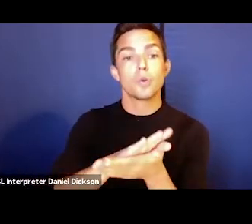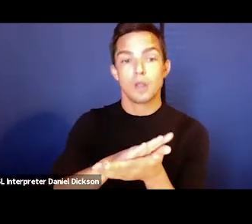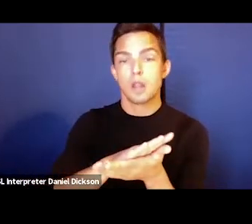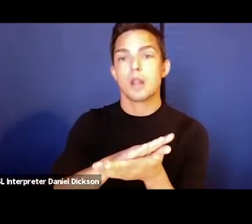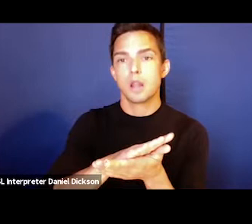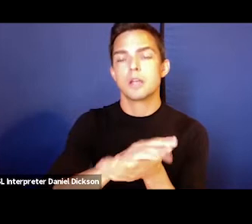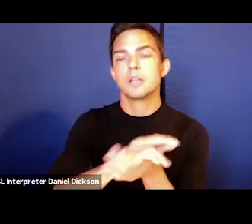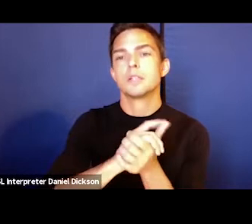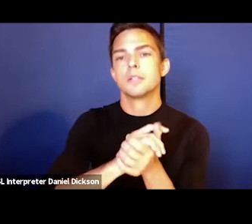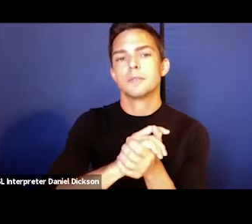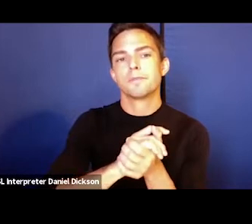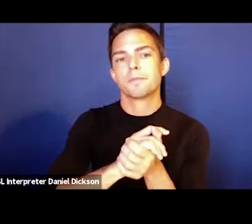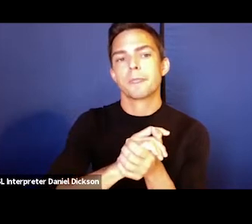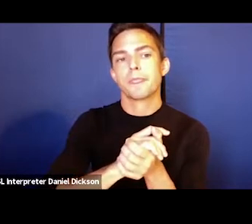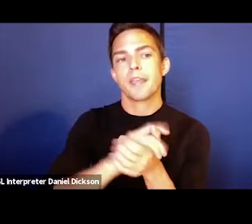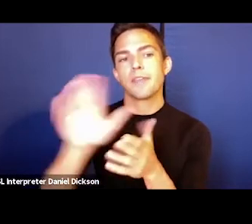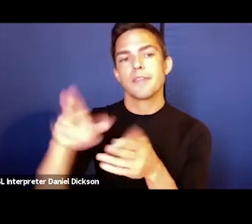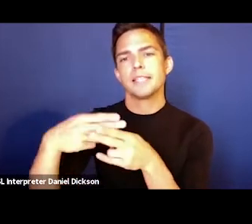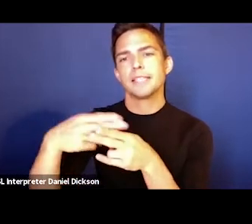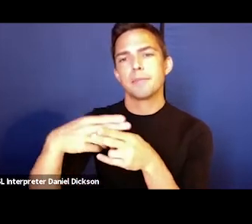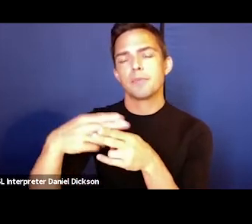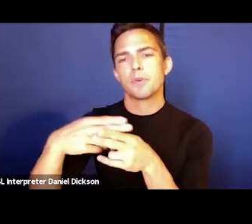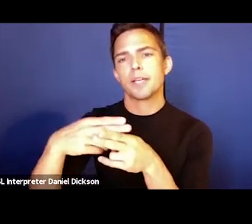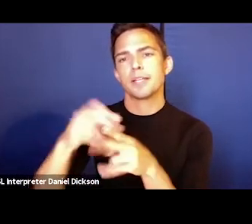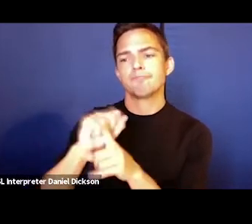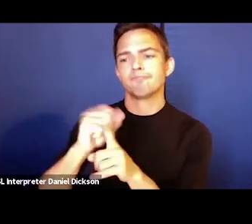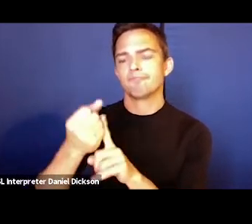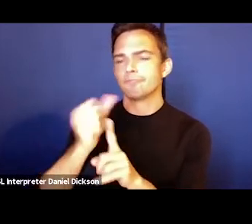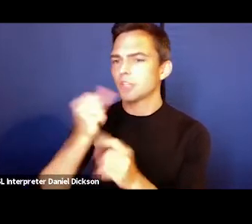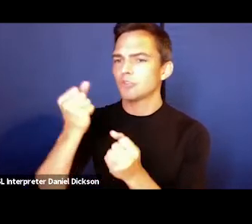we have this temporary state where we don't have strong social connections.